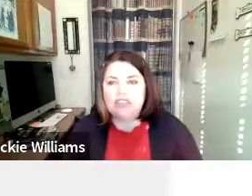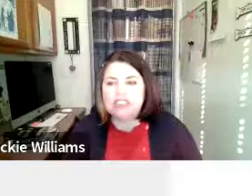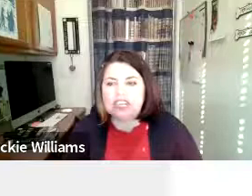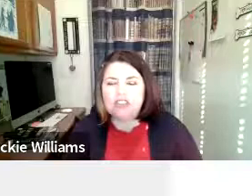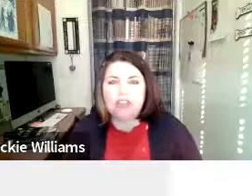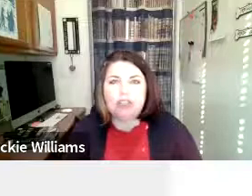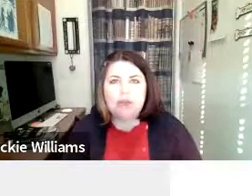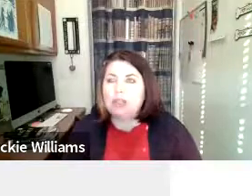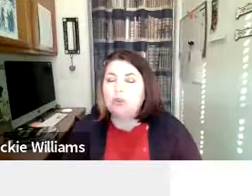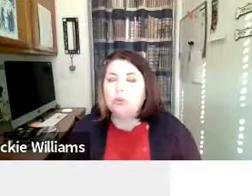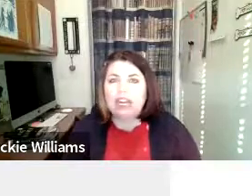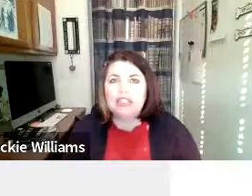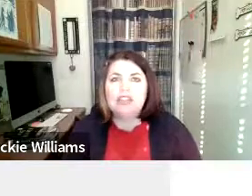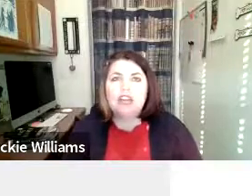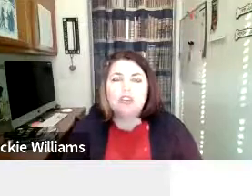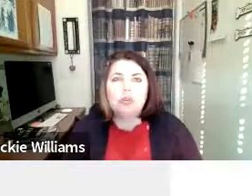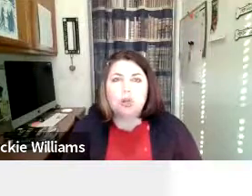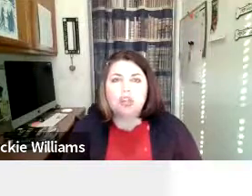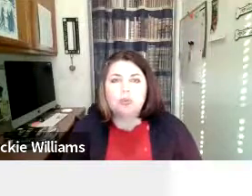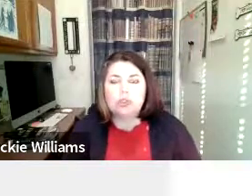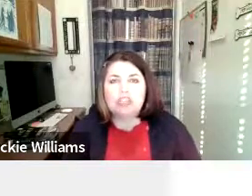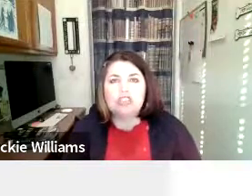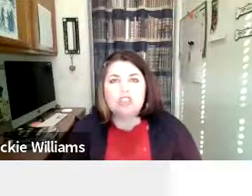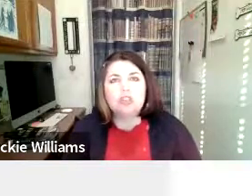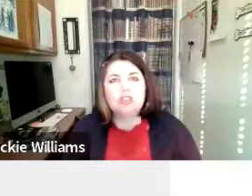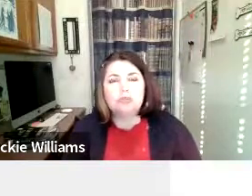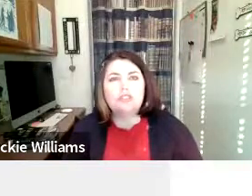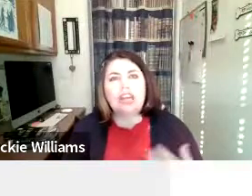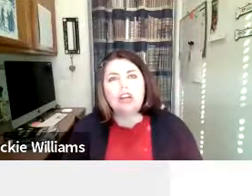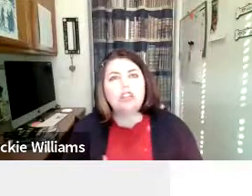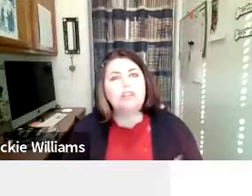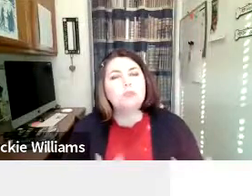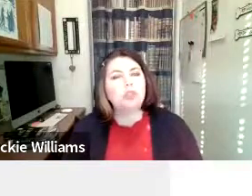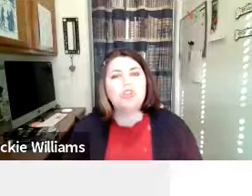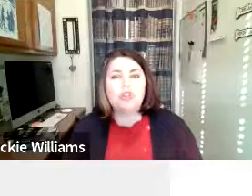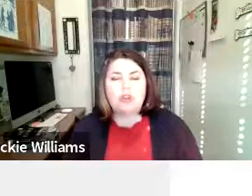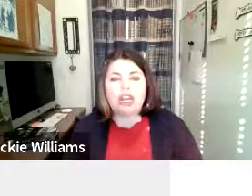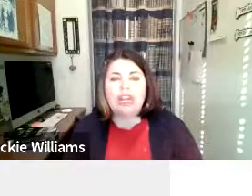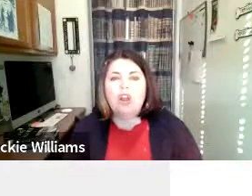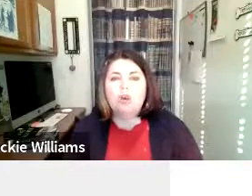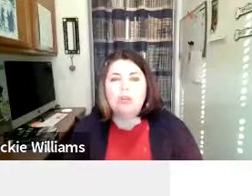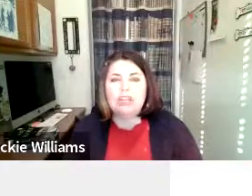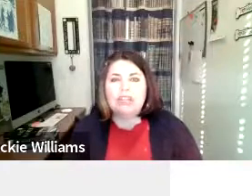received that we think would be great for the work that we're trying to do in terms of getting ourselves more student ready would be